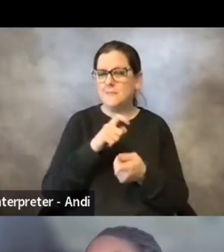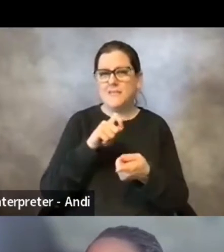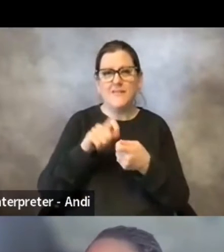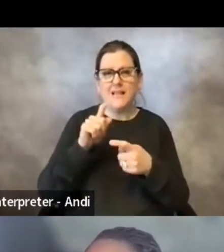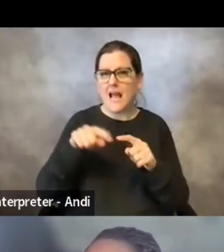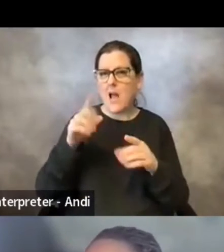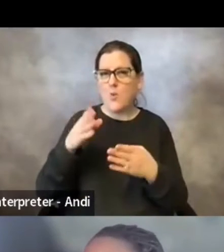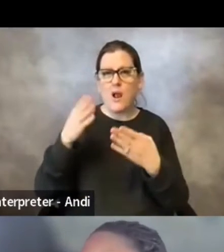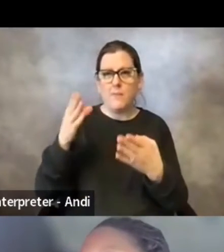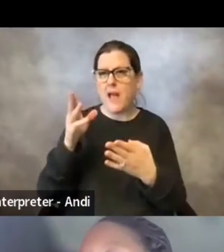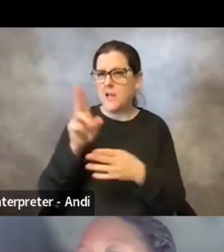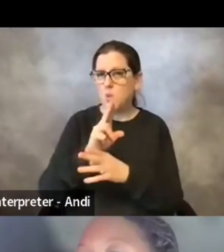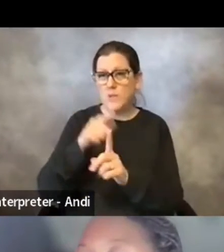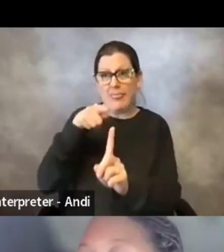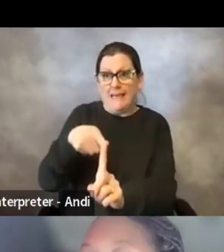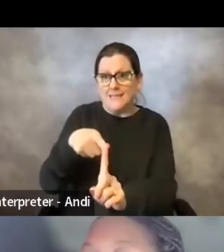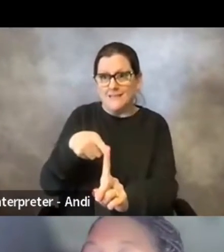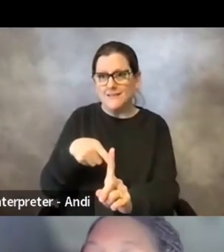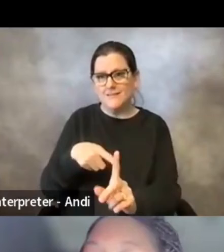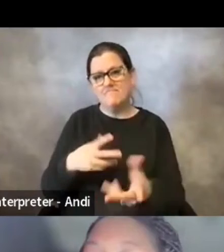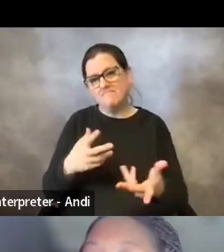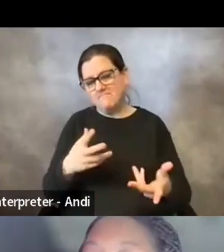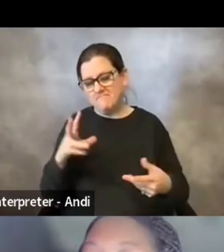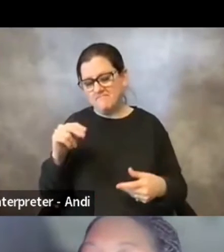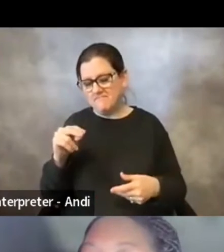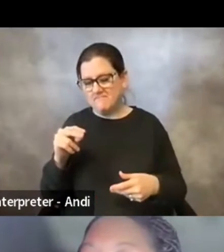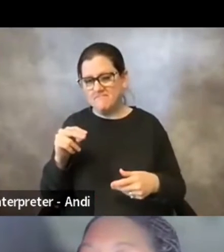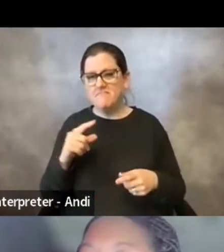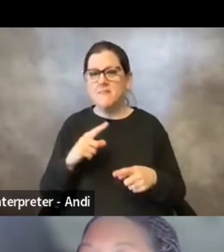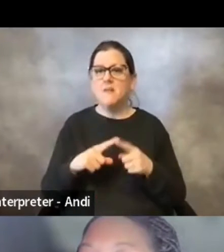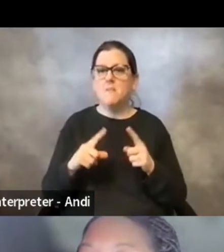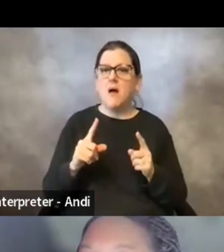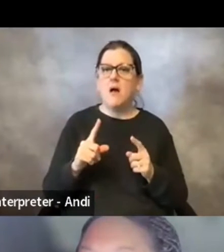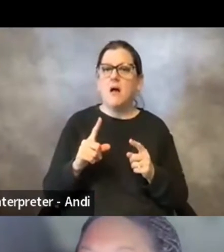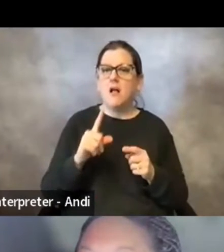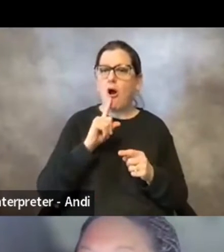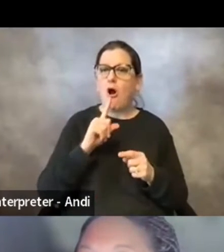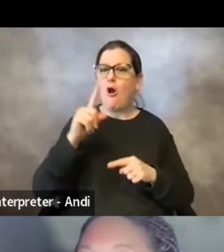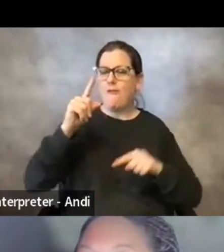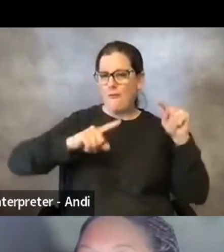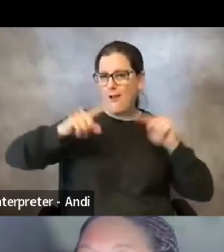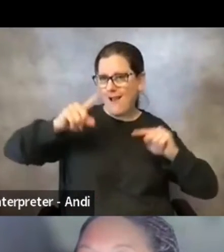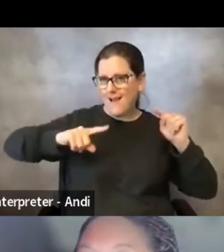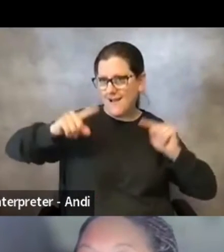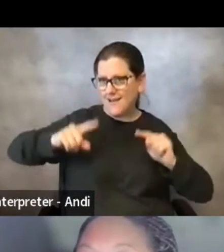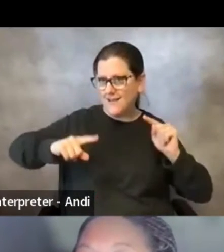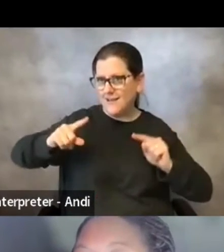use this one, right. But there are a variety of just what